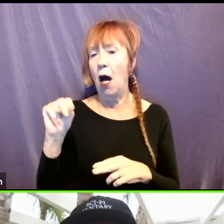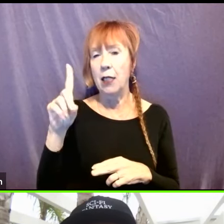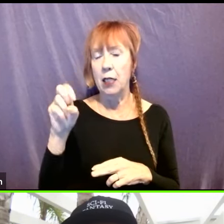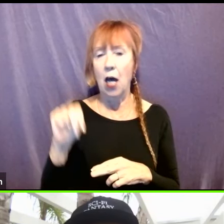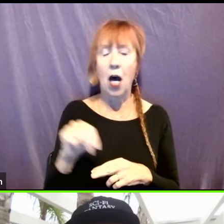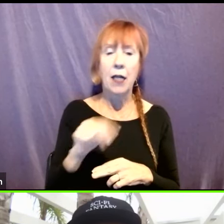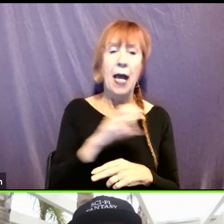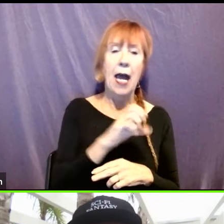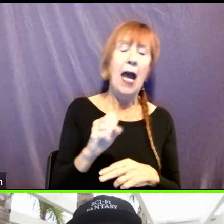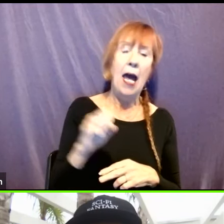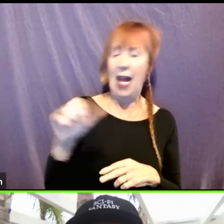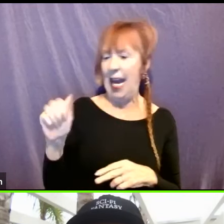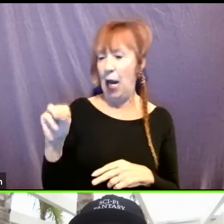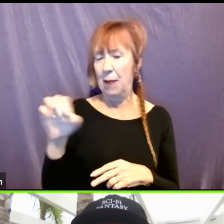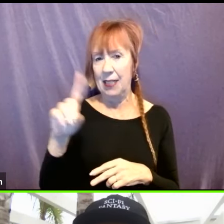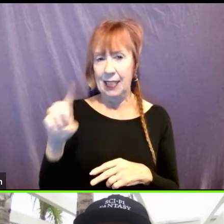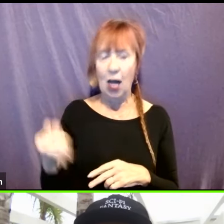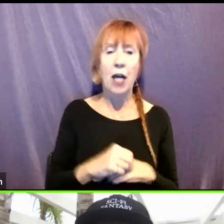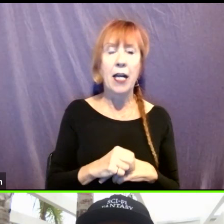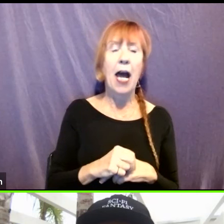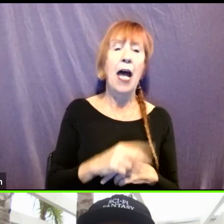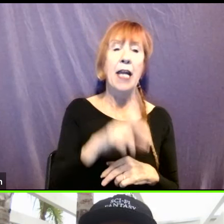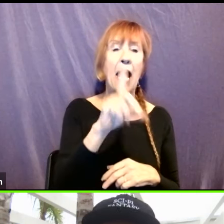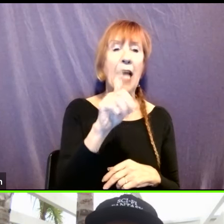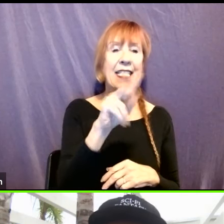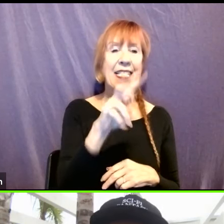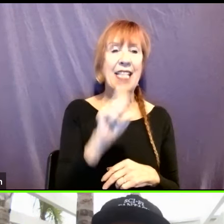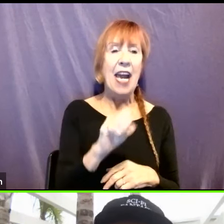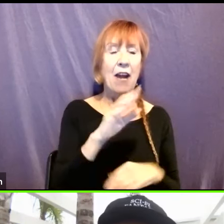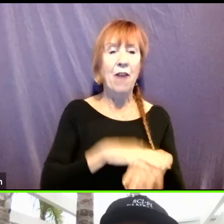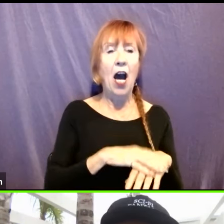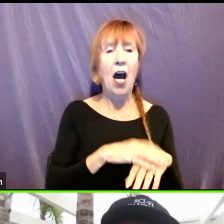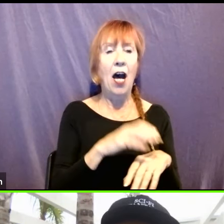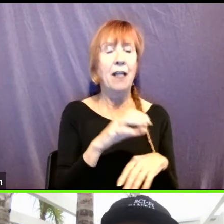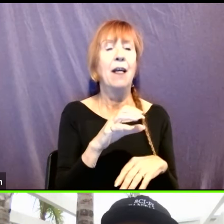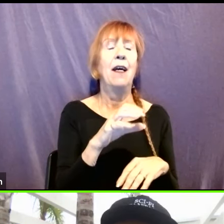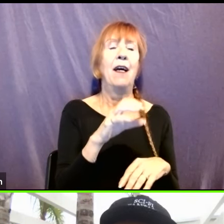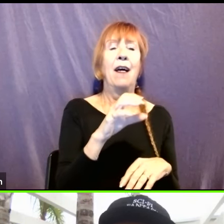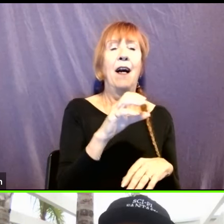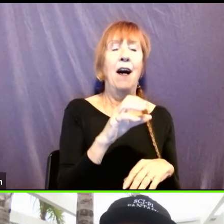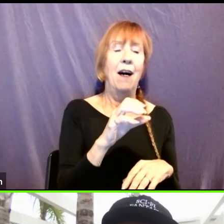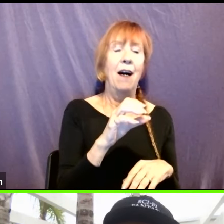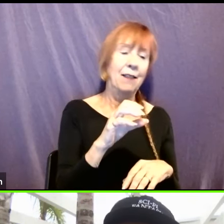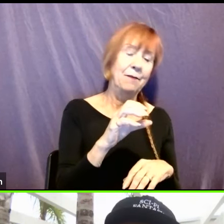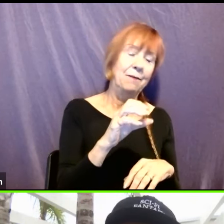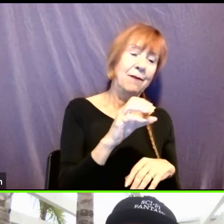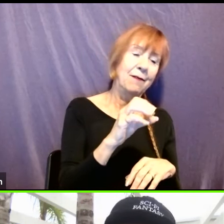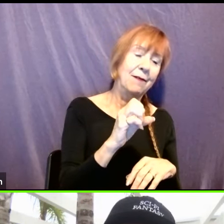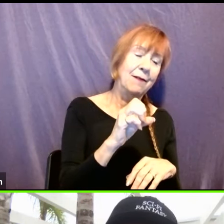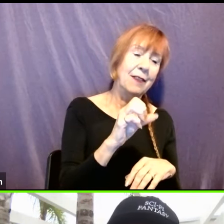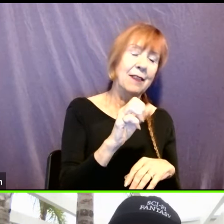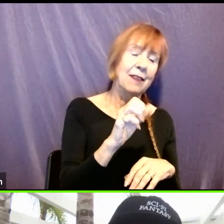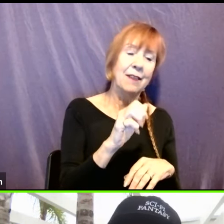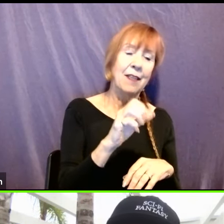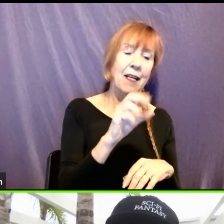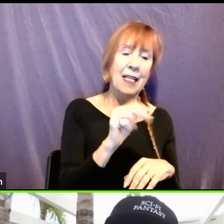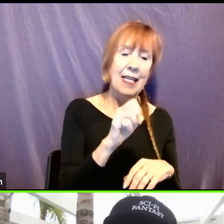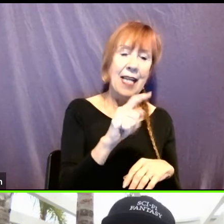And writing for shows, like "Tuca & Bertie" on Netflix, "Silicon Valley" on HBO, and "It's Always Sunny in Philadelphia" on FX.